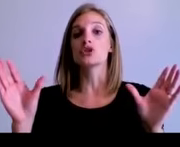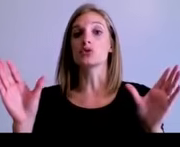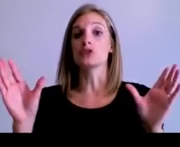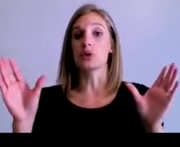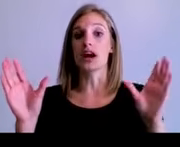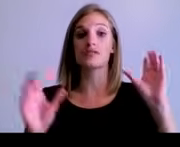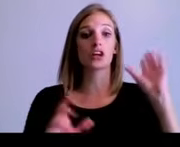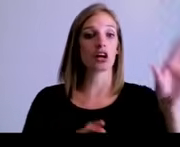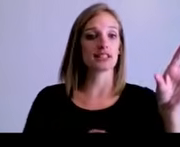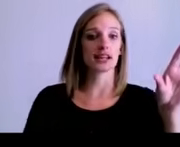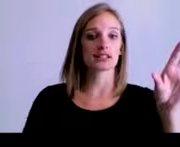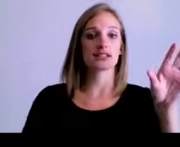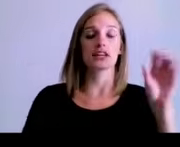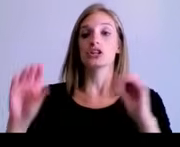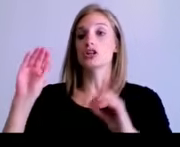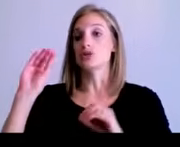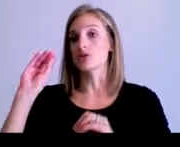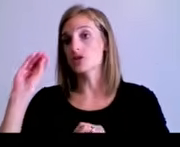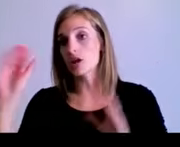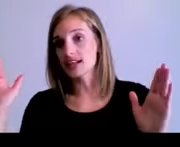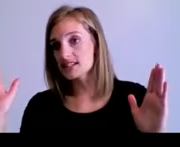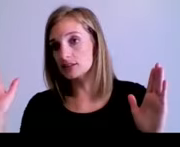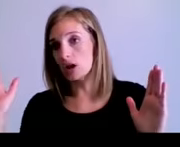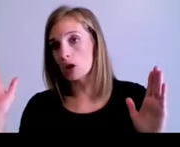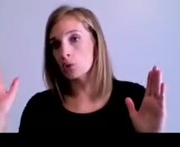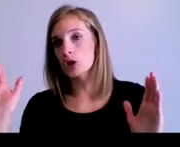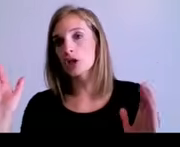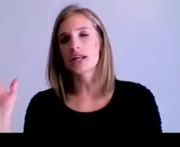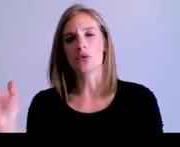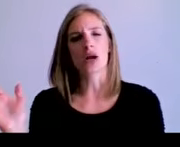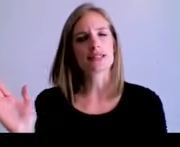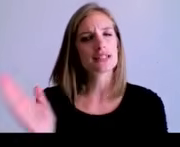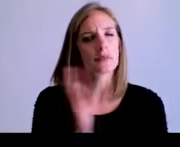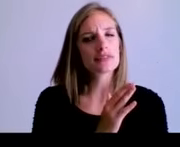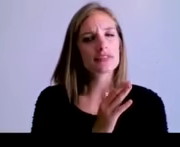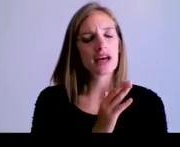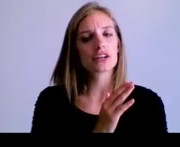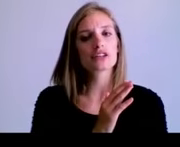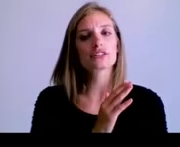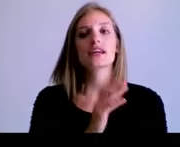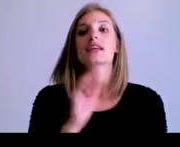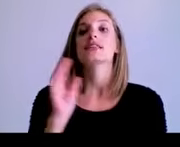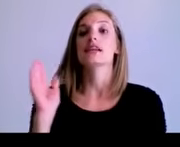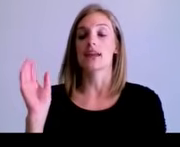So if you have the context, saw that it's a long word, saw some of the letters and now